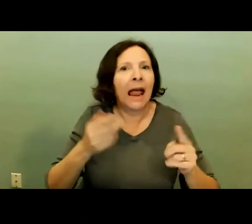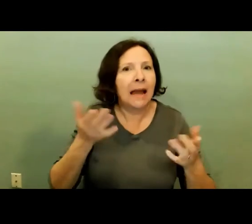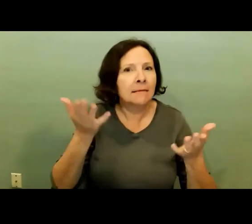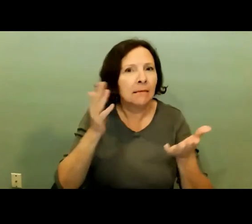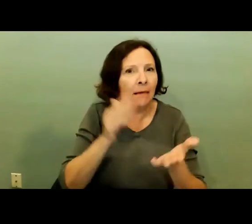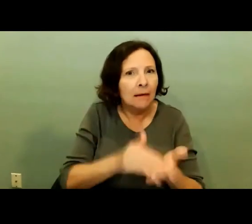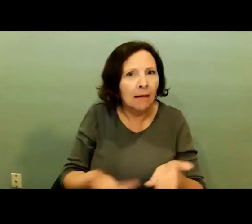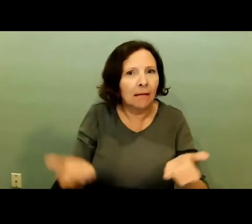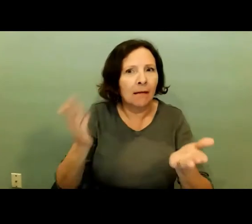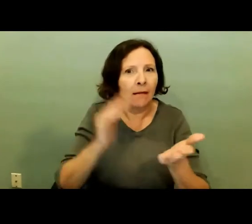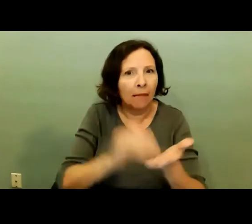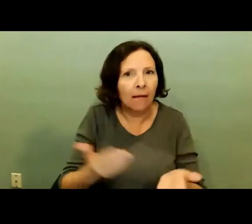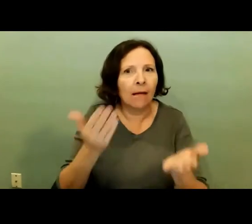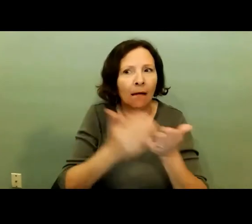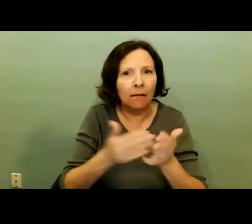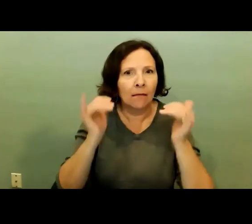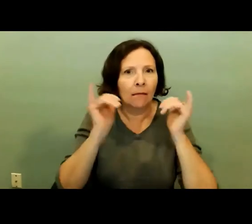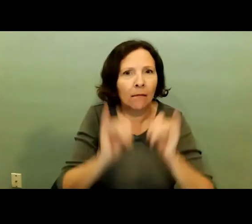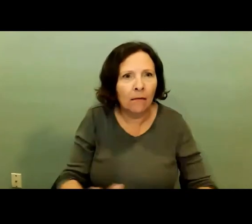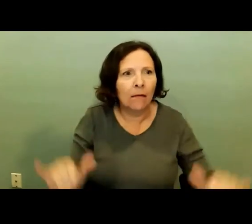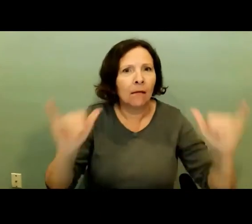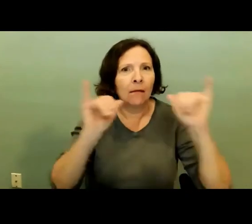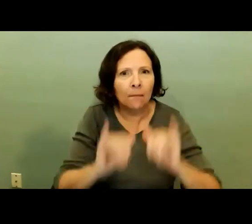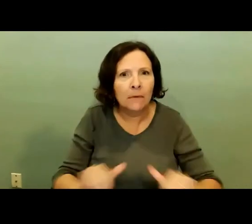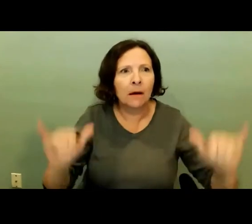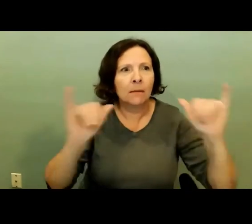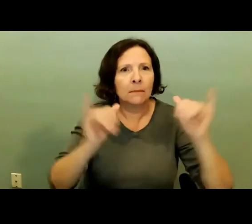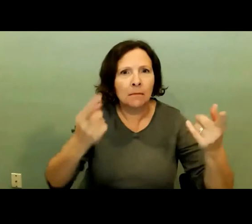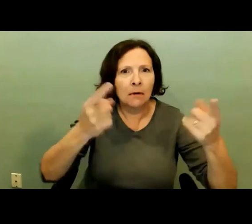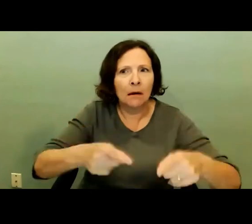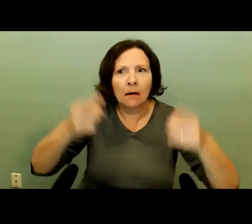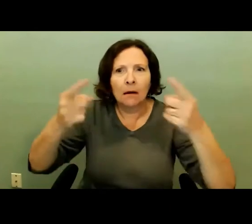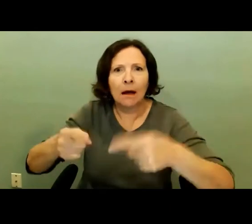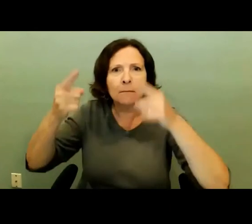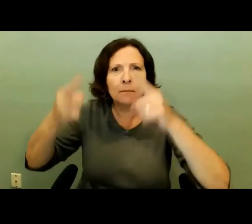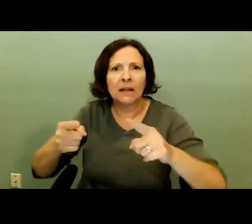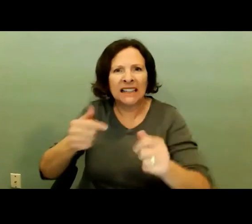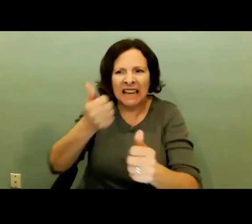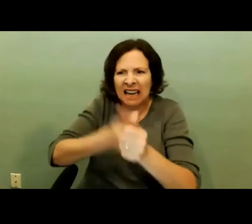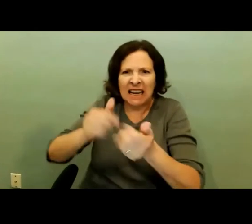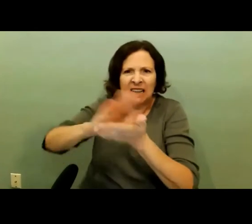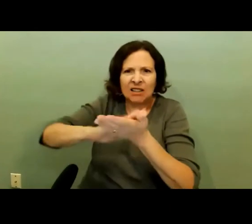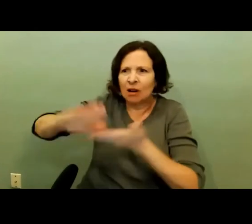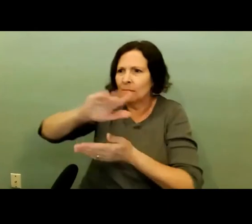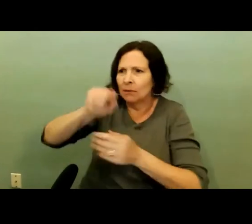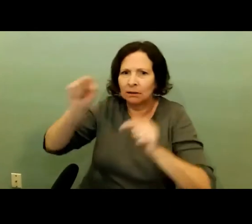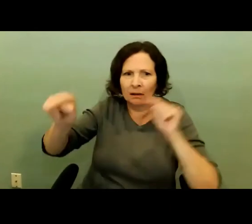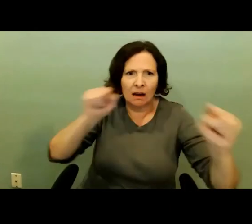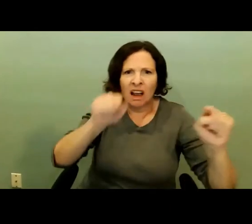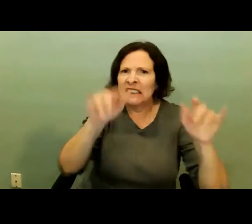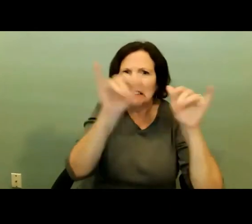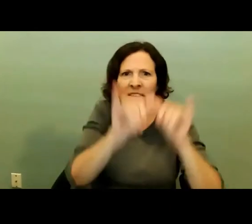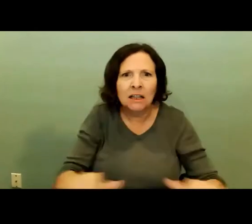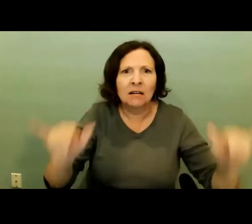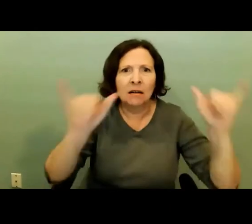Similar campus to campus. All evidence of more systemic issues. Because of significant